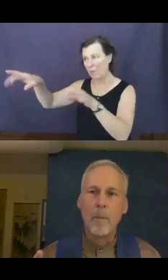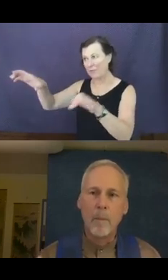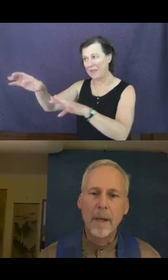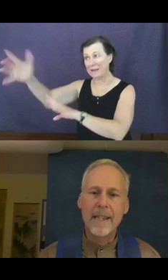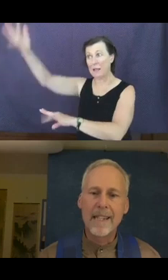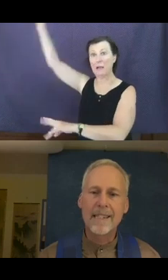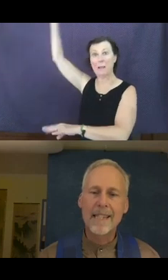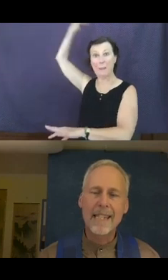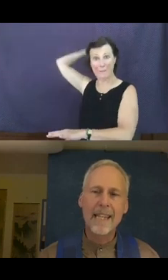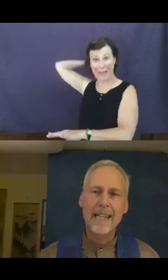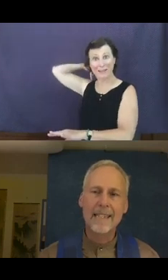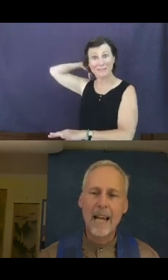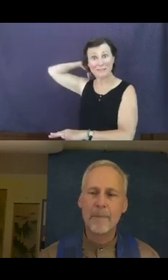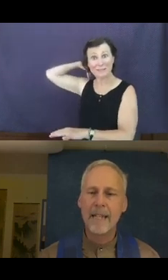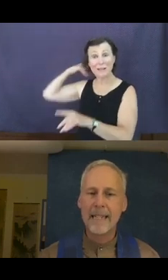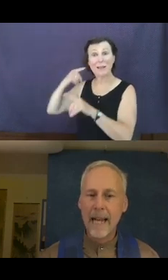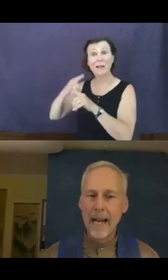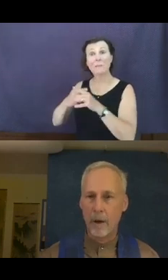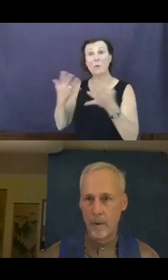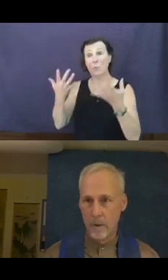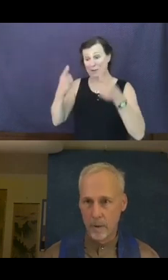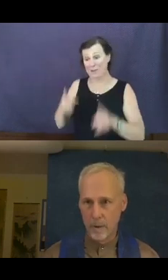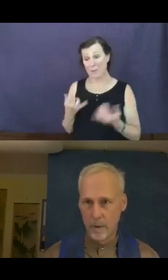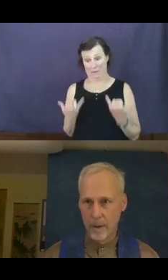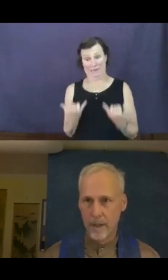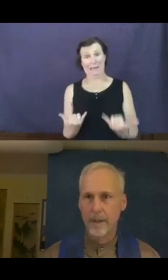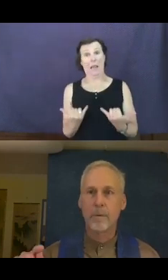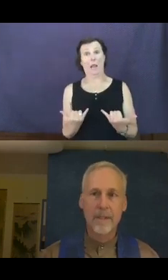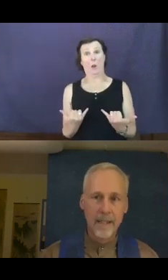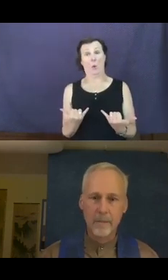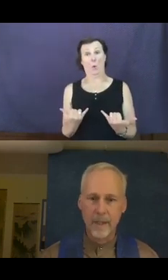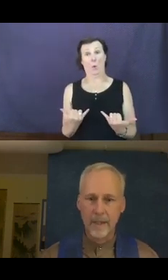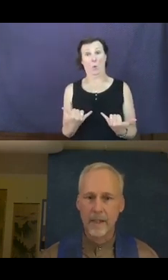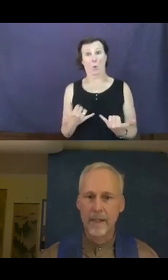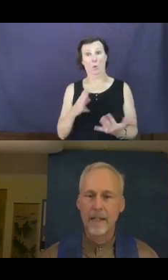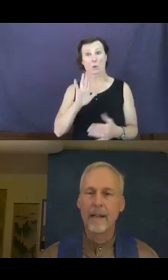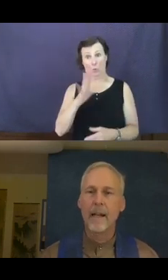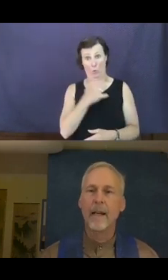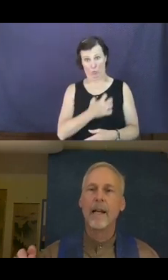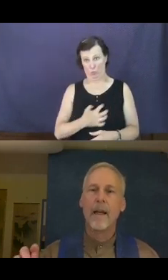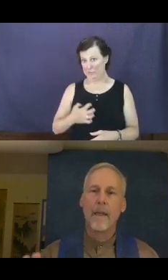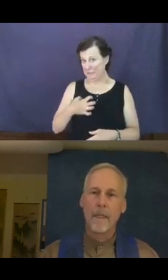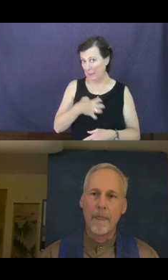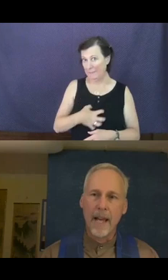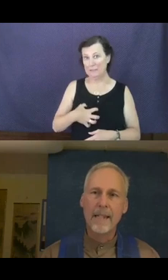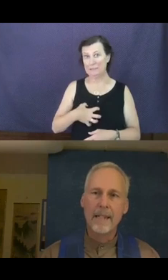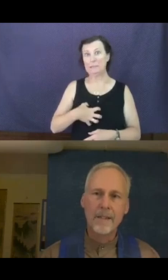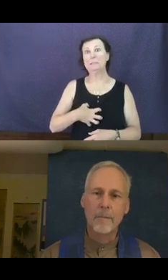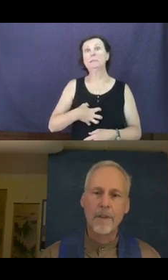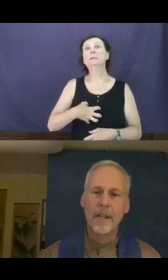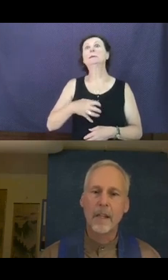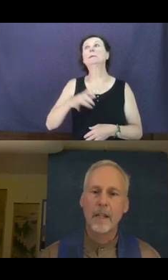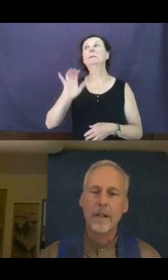but this thing that is happening now, the resentment, that is something